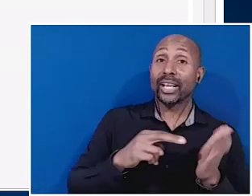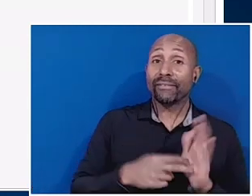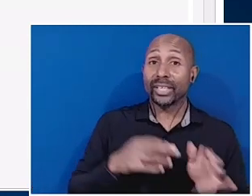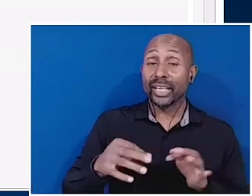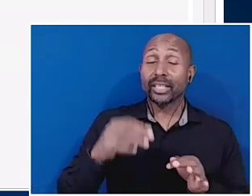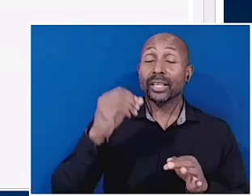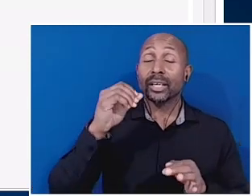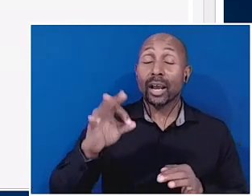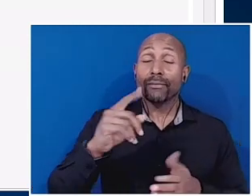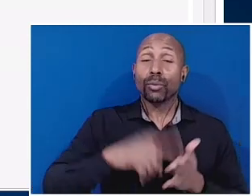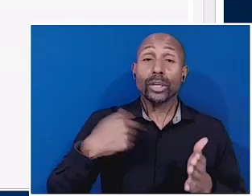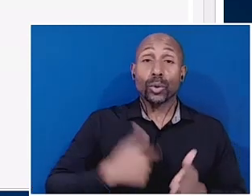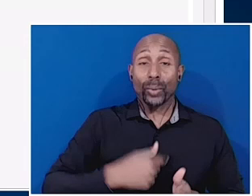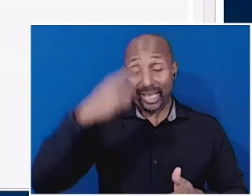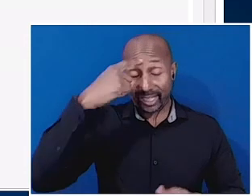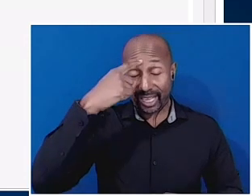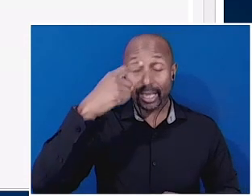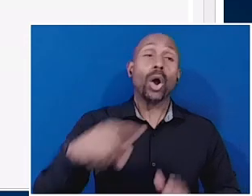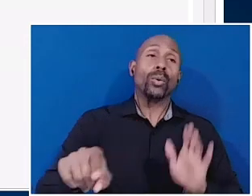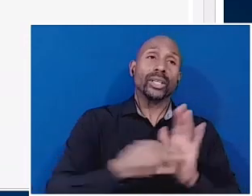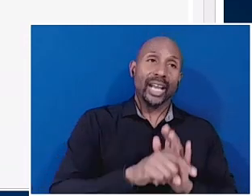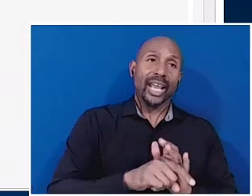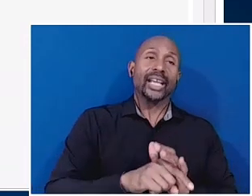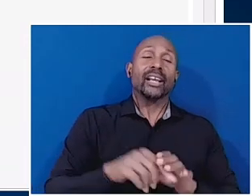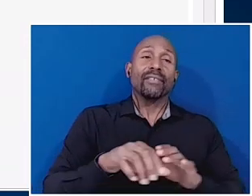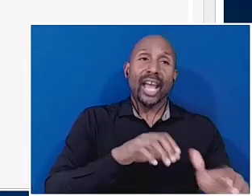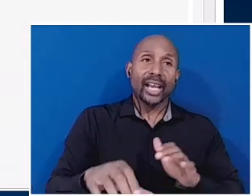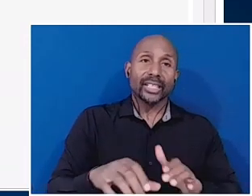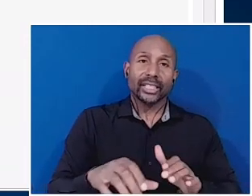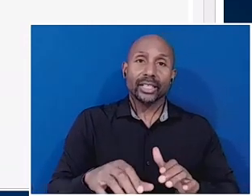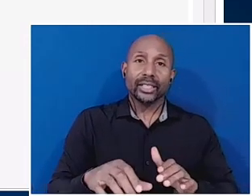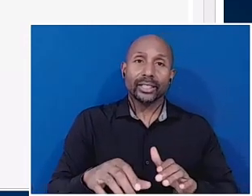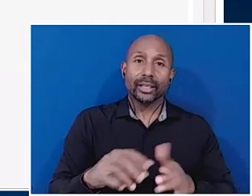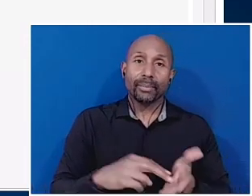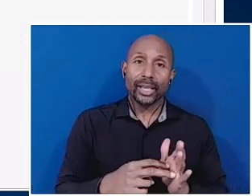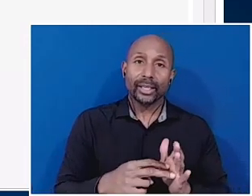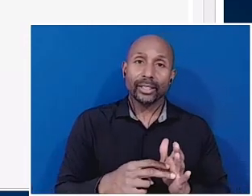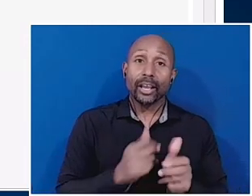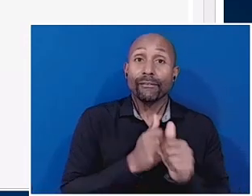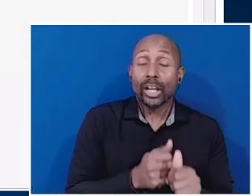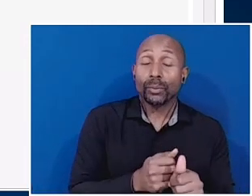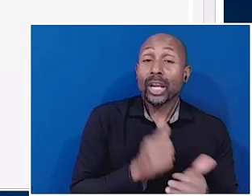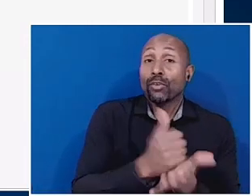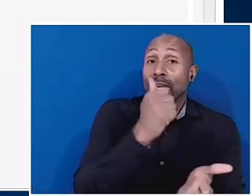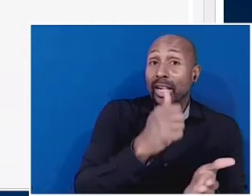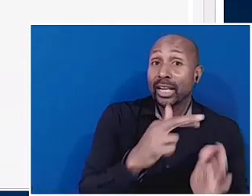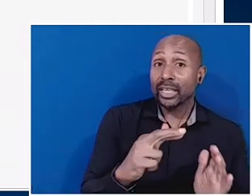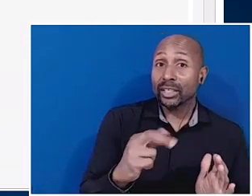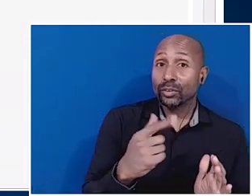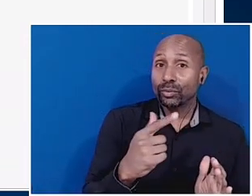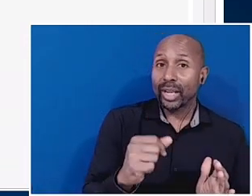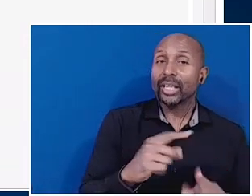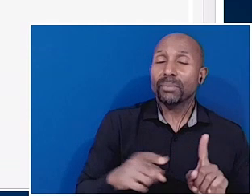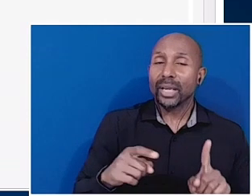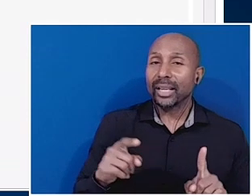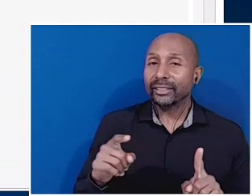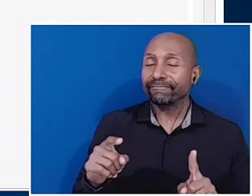action under accreditation regulations. But I think that was added because that is a concern related to Title IV